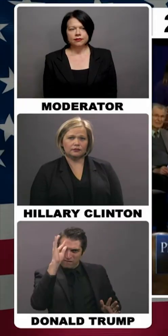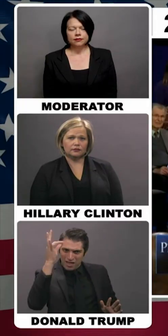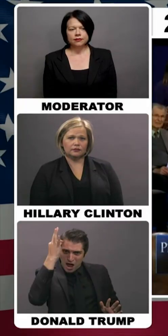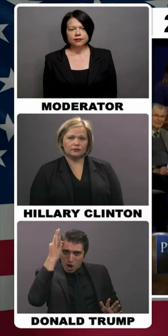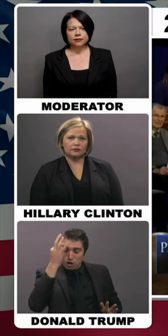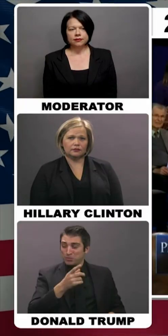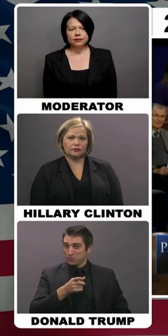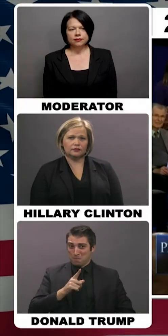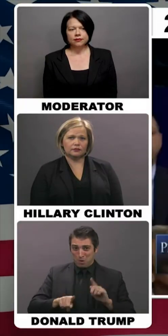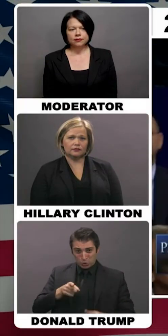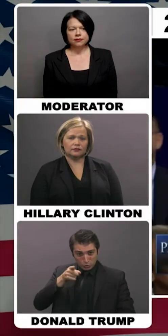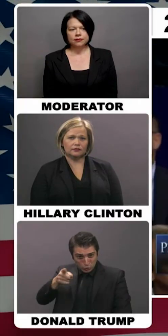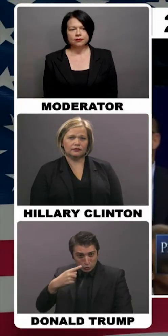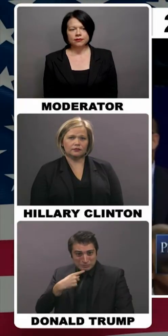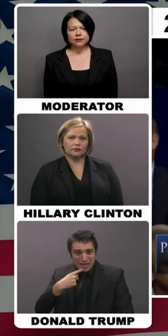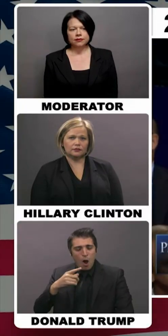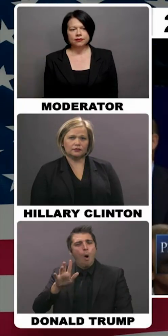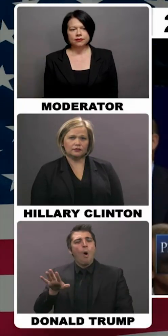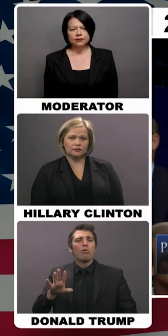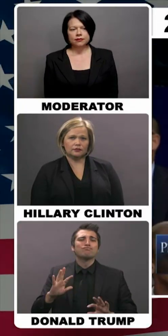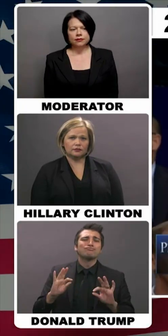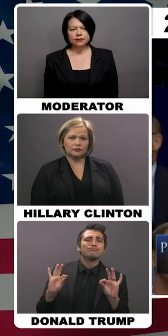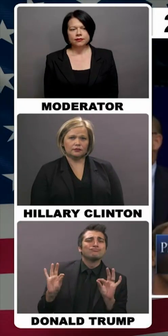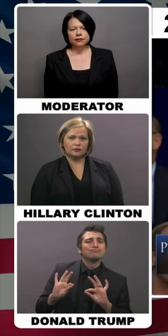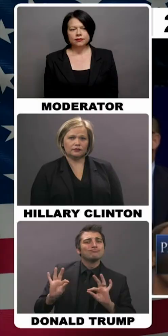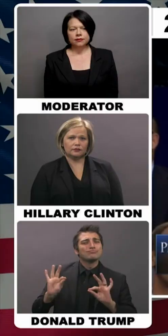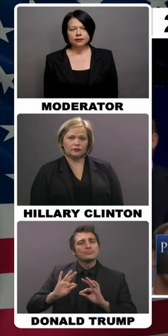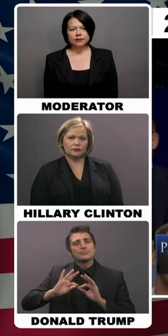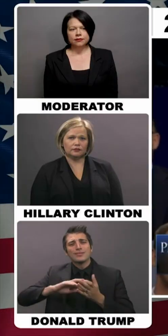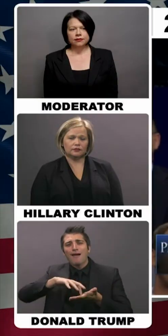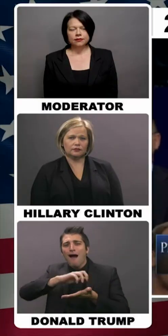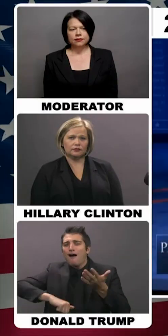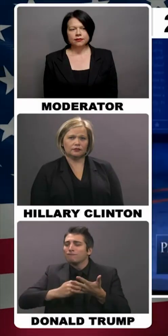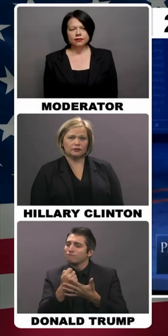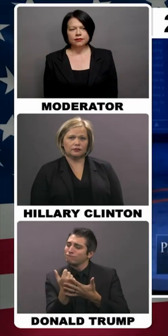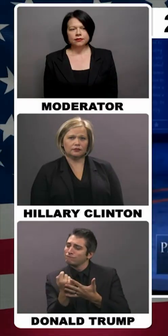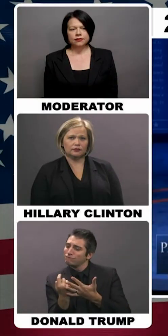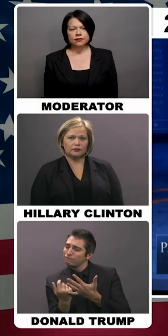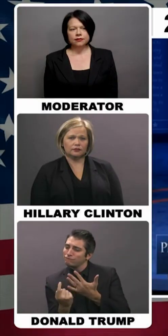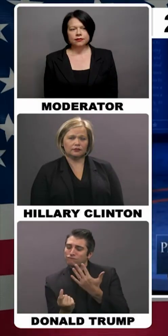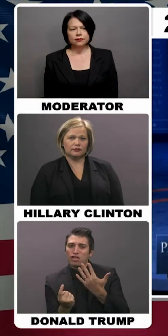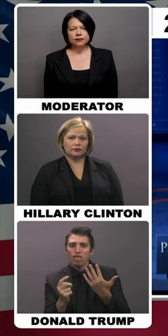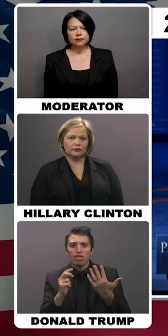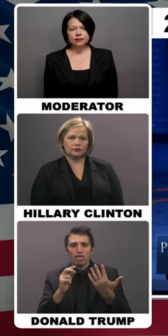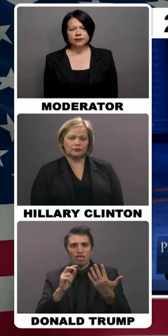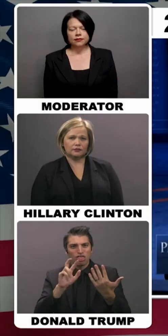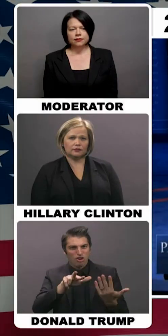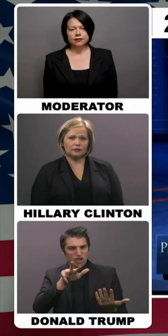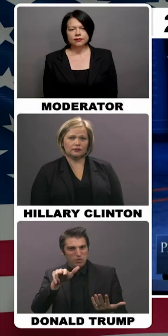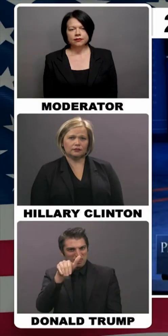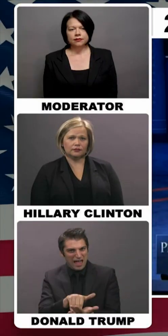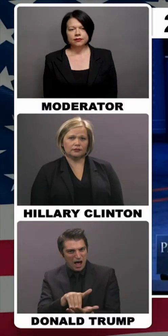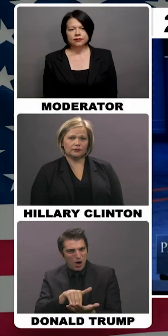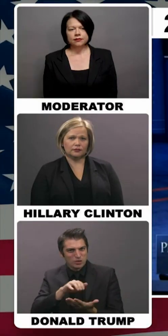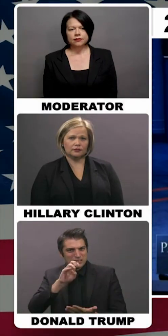with you deleting 39,000 emails, again, you should be ashamed of yourself. What you did, and this is